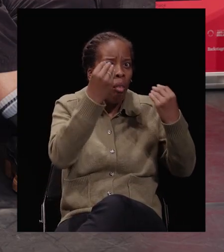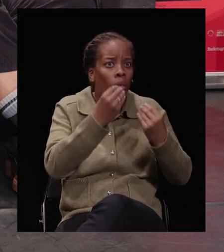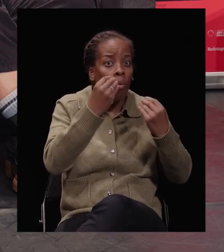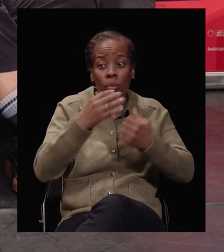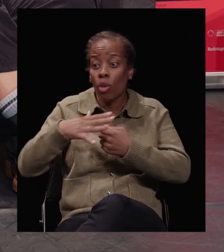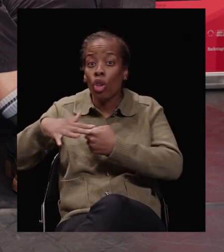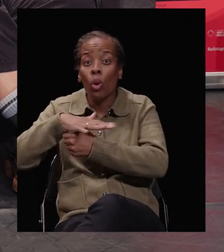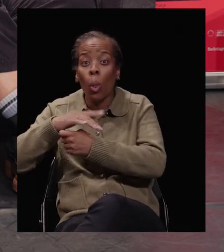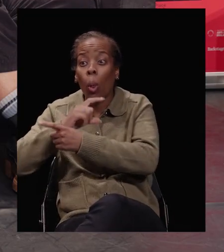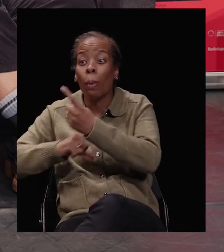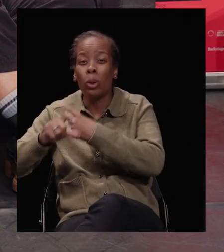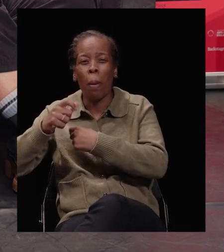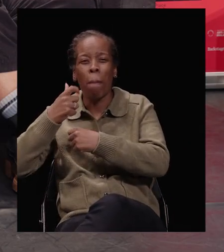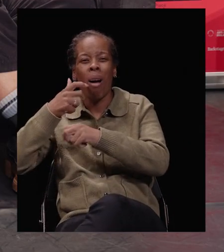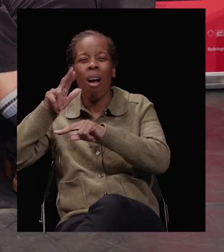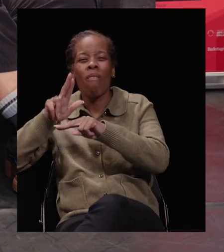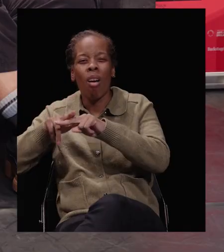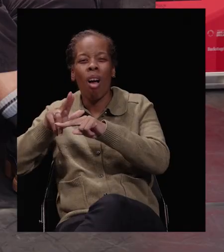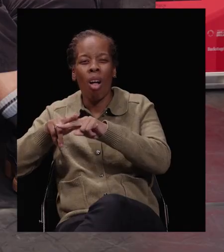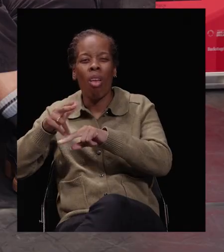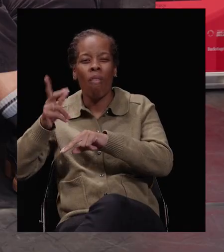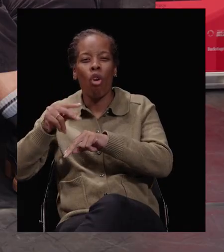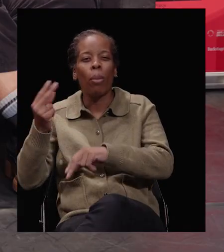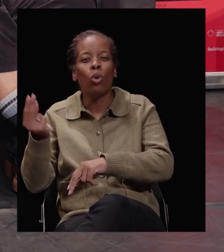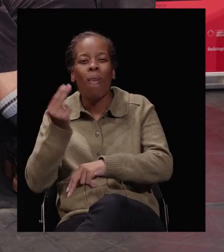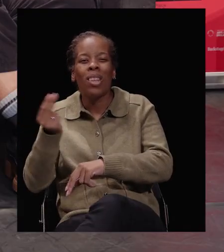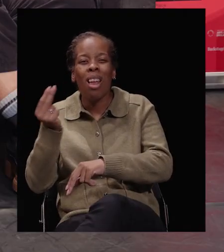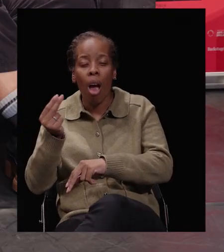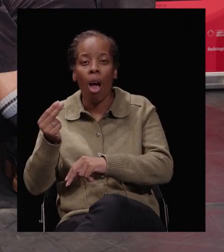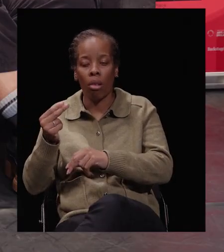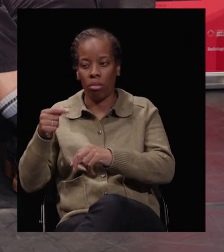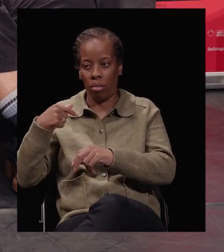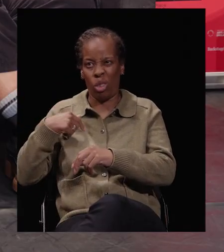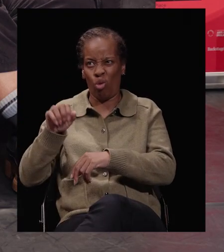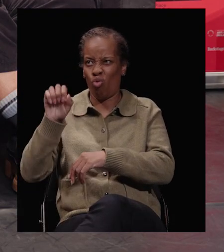My father's Slovenian, I used to do Yugoslav folk dance. So in those sort of cultural,